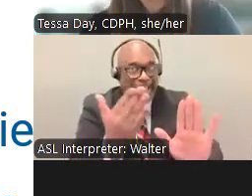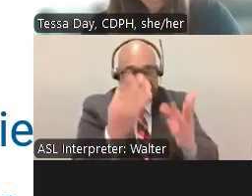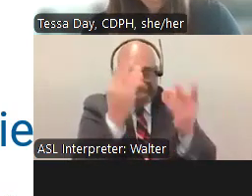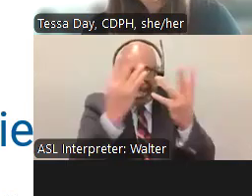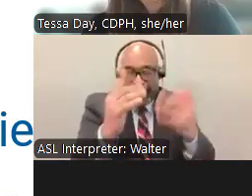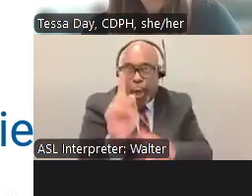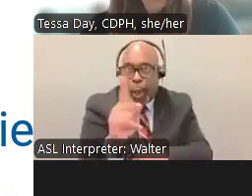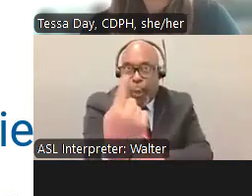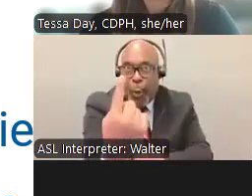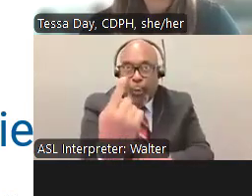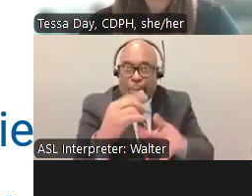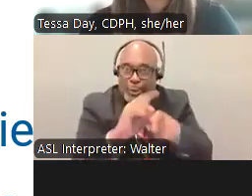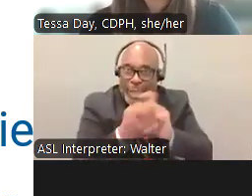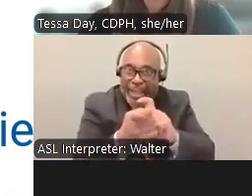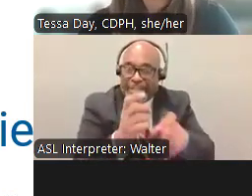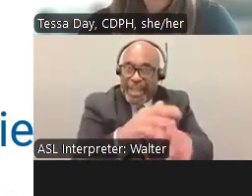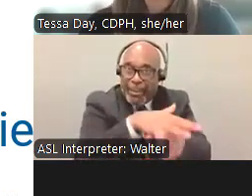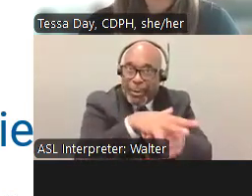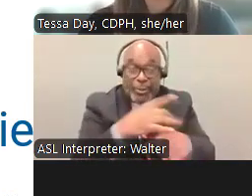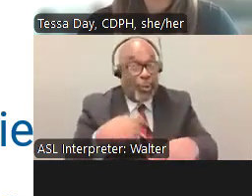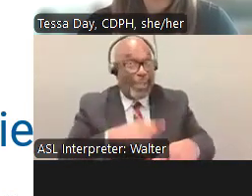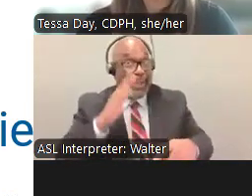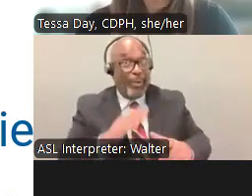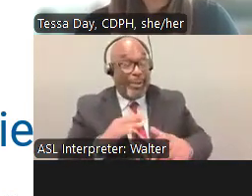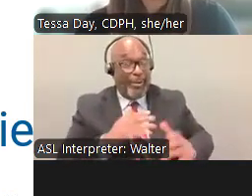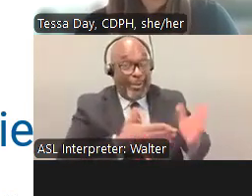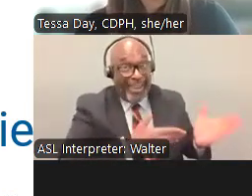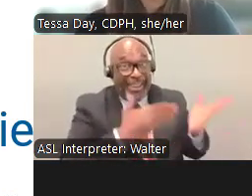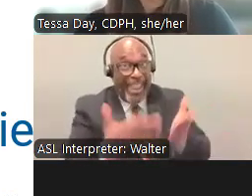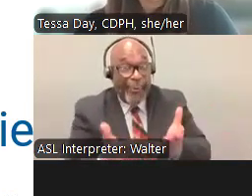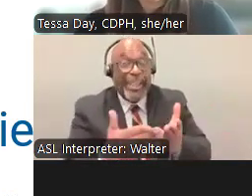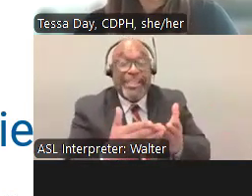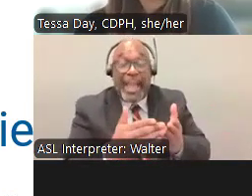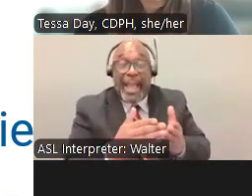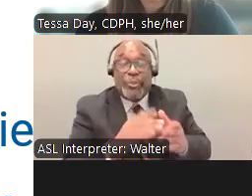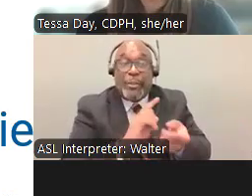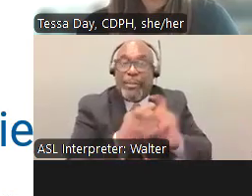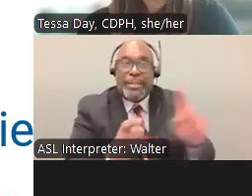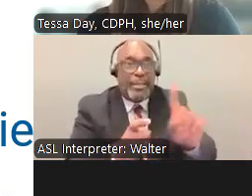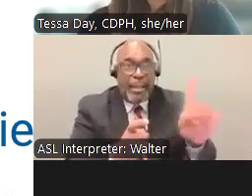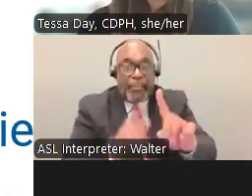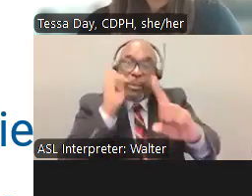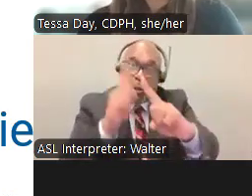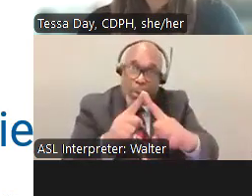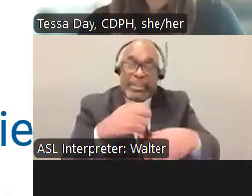13:37:20 neighborhoods or that we alone 13:37:21 will carry that transformation 13:37:23 forward, but the goal is to make 13:37:24 this information visible as the